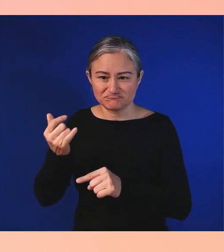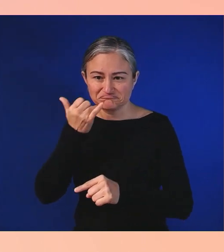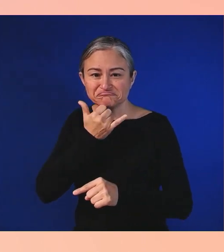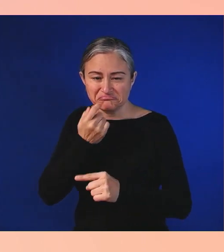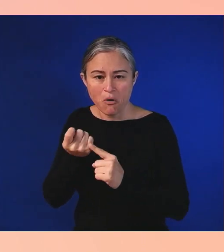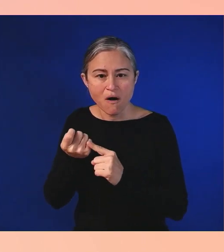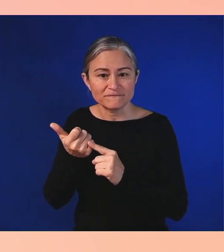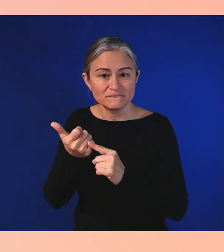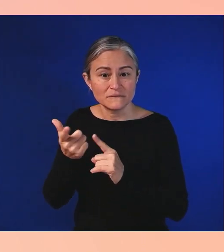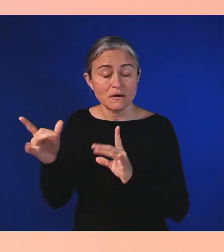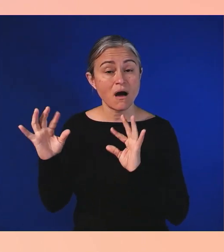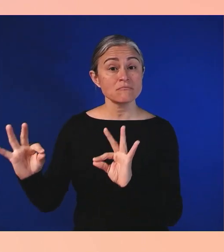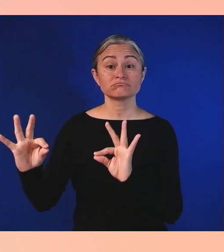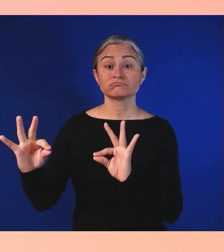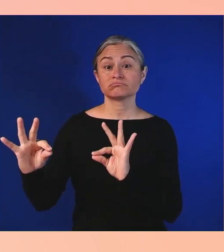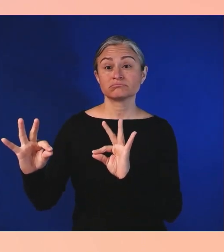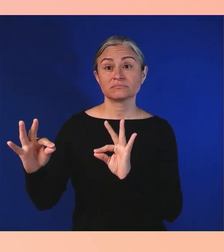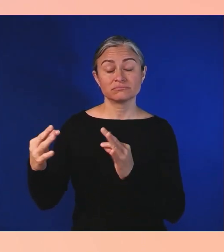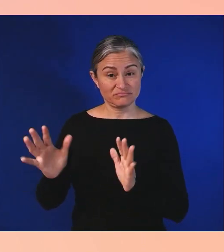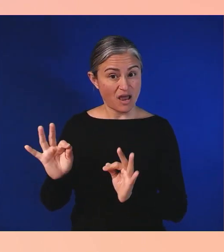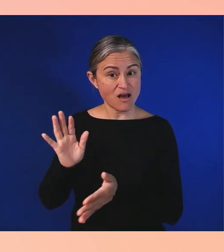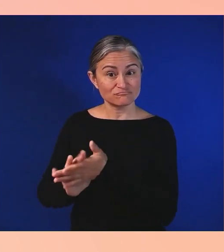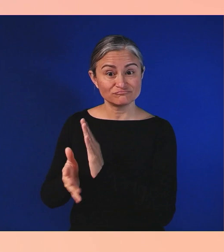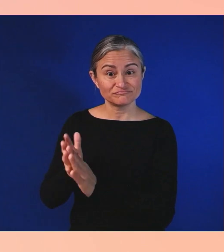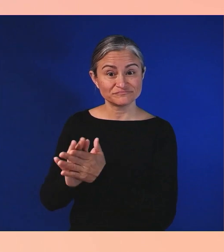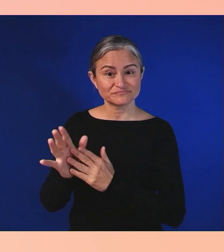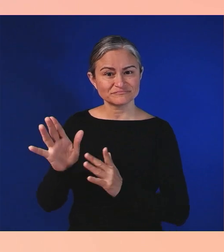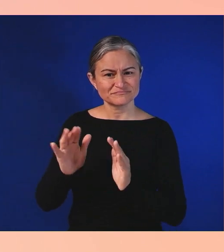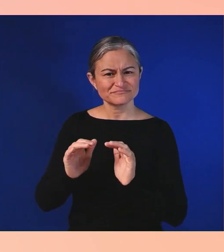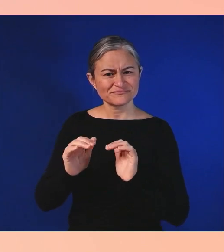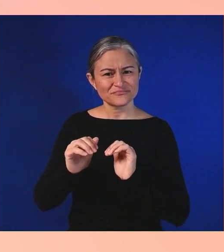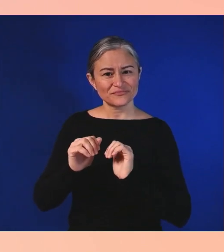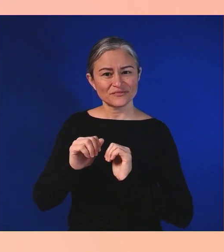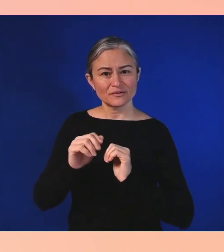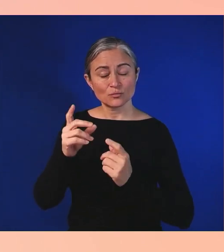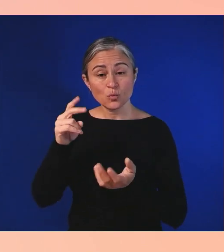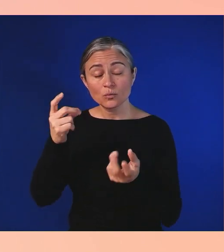I can simply, in just a split-second, move back and forth,